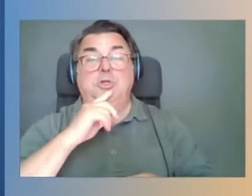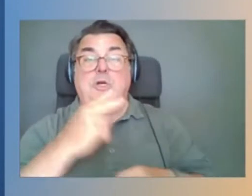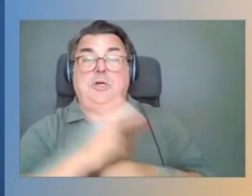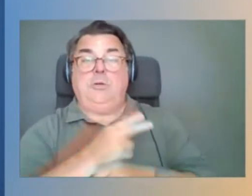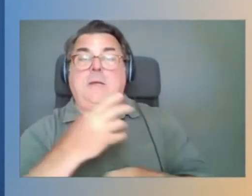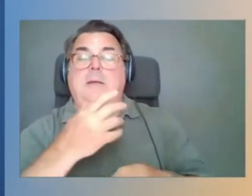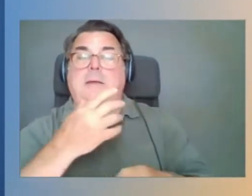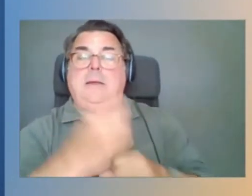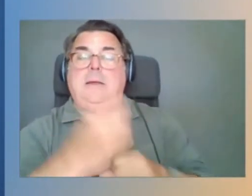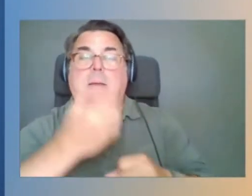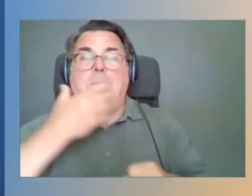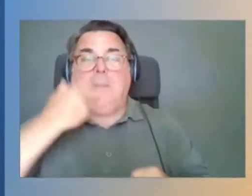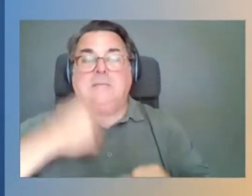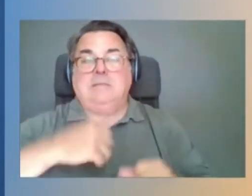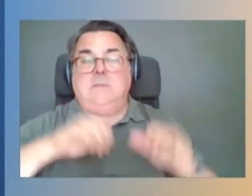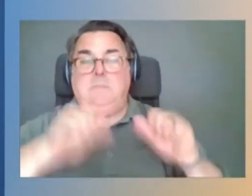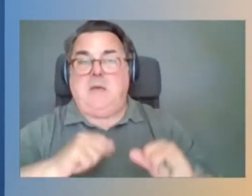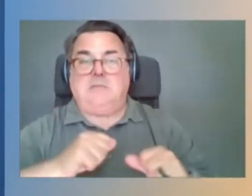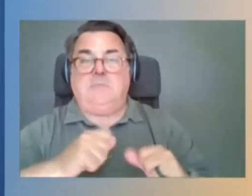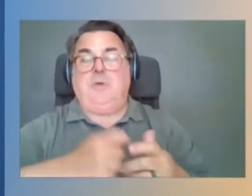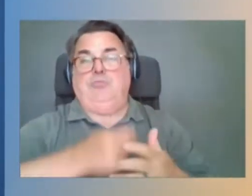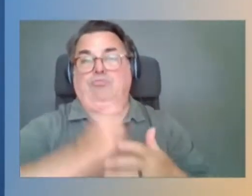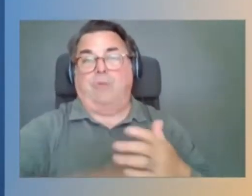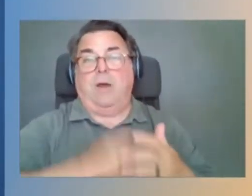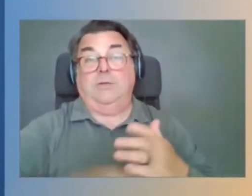And we design Graviton with this in mind.